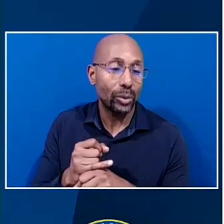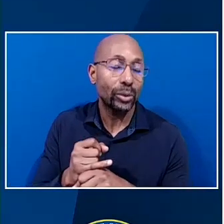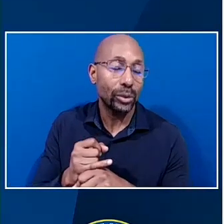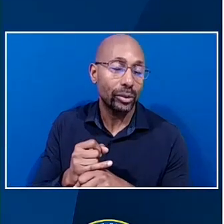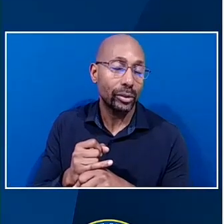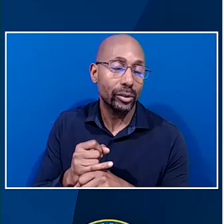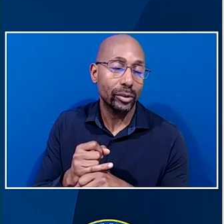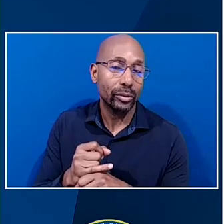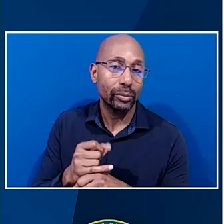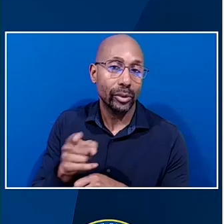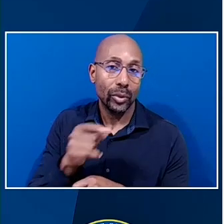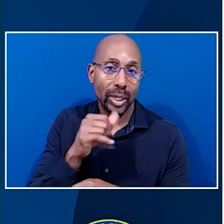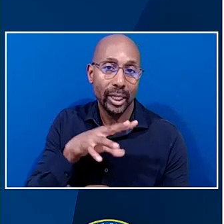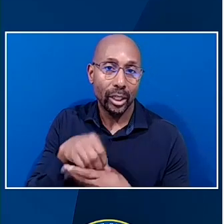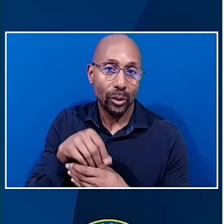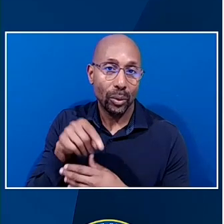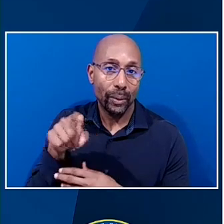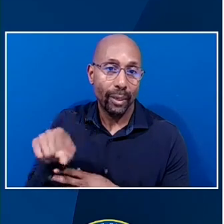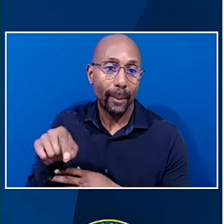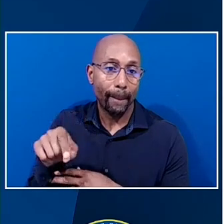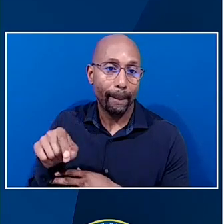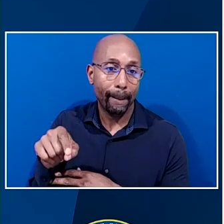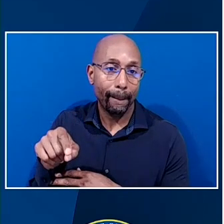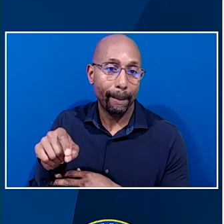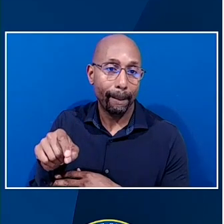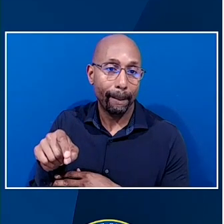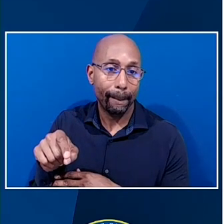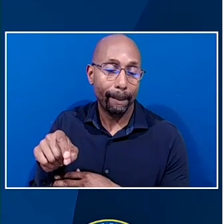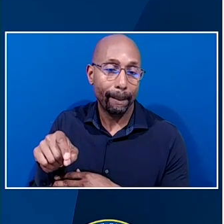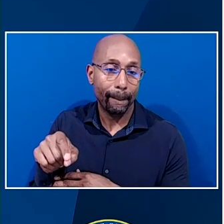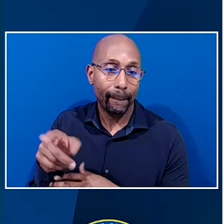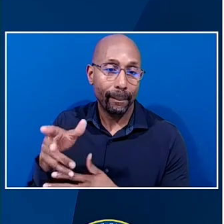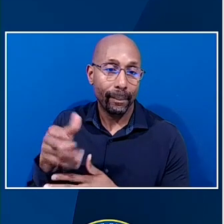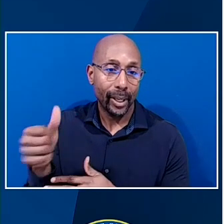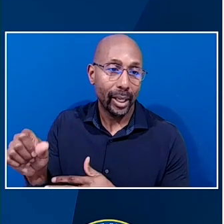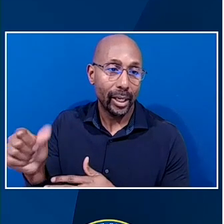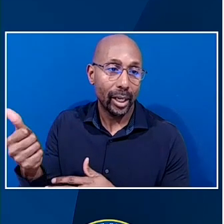Was there anyone else you wanted to add, Erika? Okay.